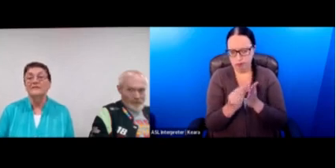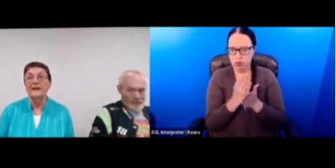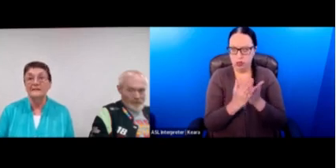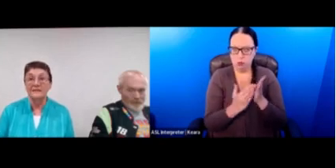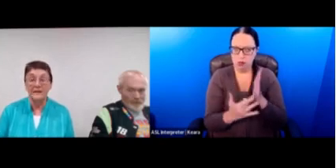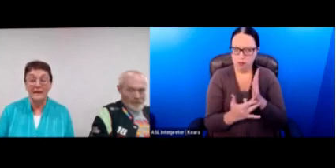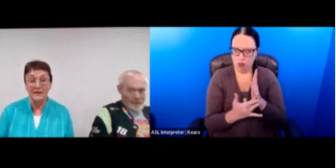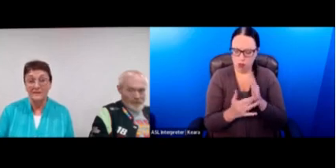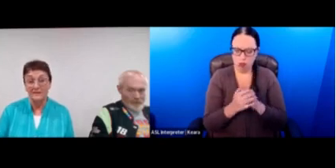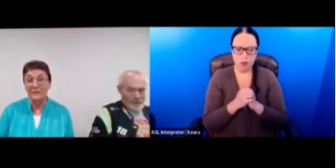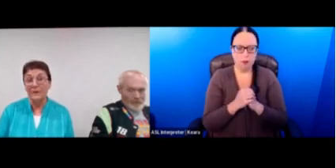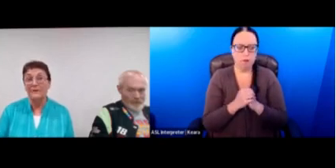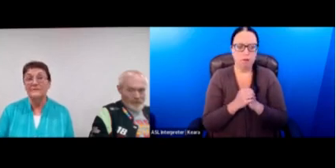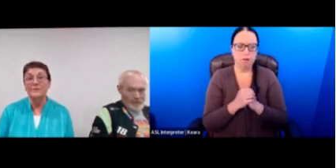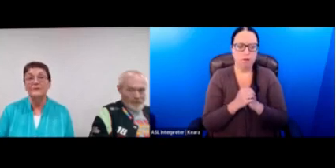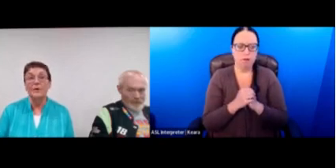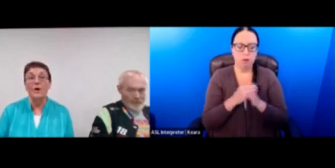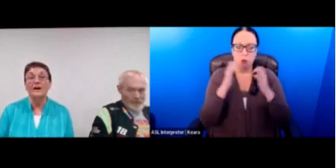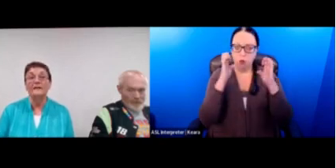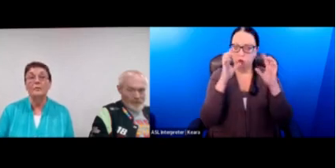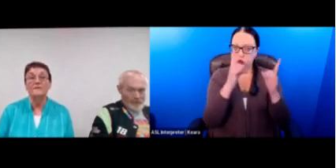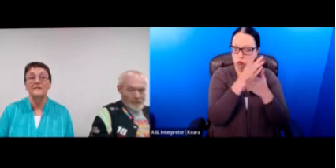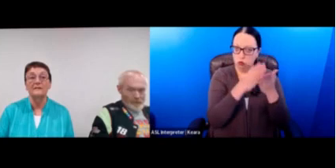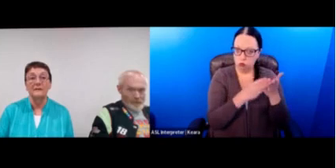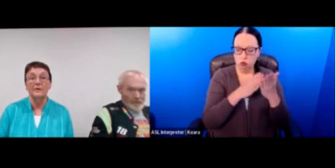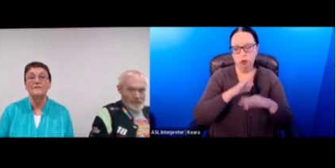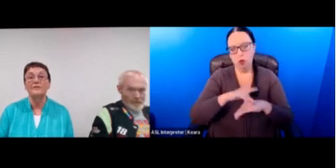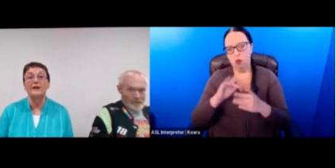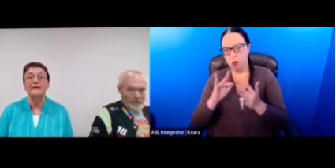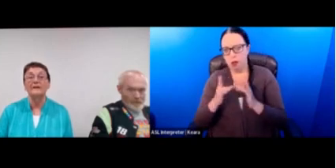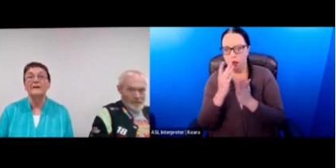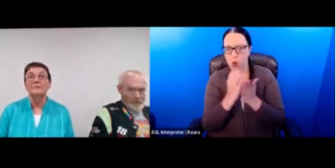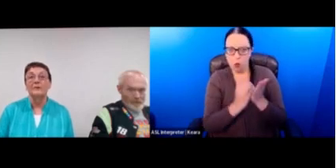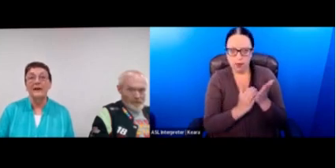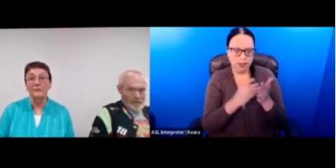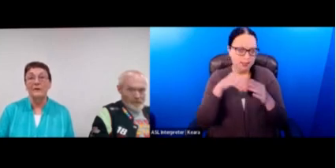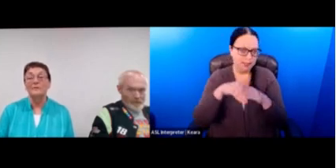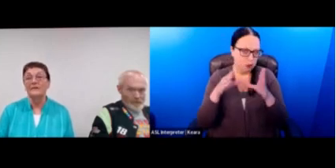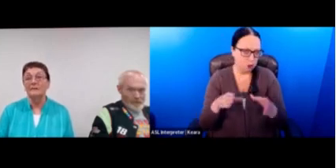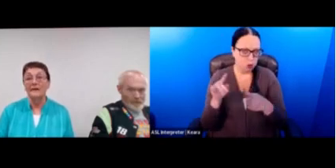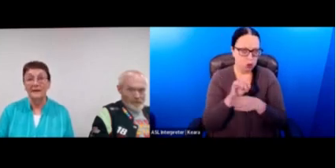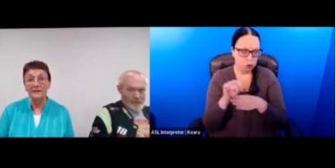educated educational component to it, there were online courses and in person training for everybody participating in the